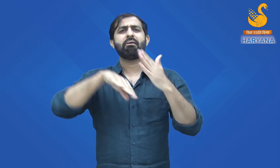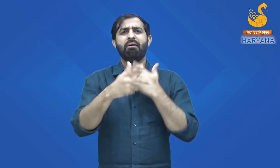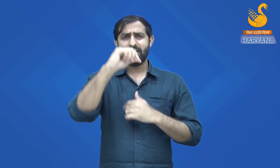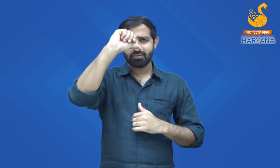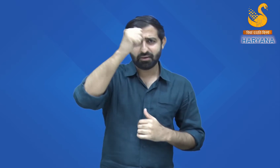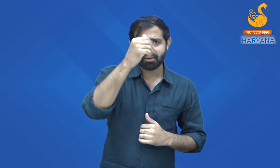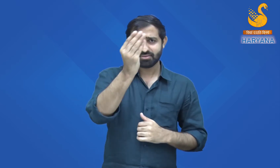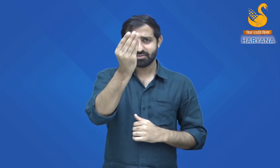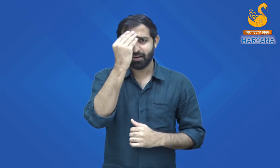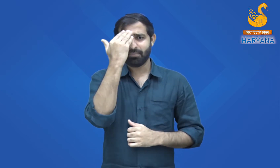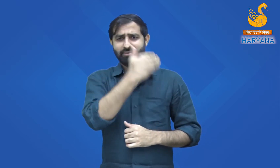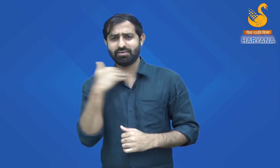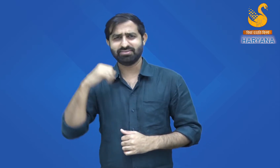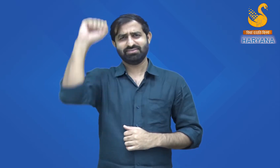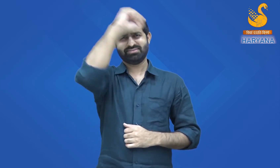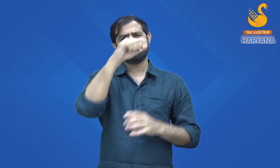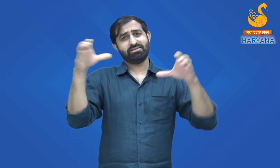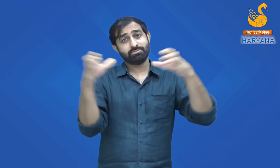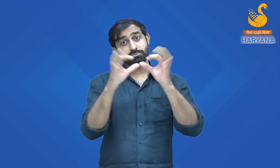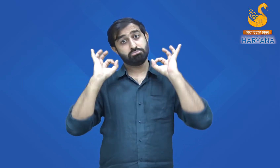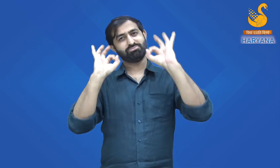In India, we see ethnic and religious conflicts,